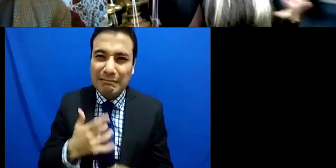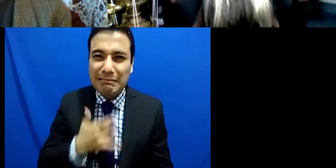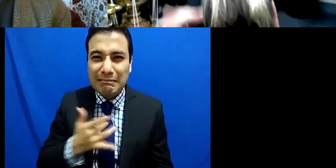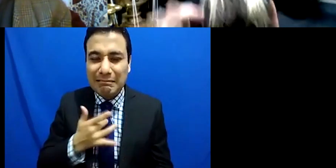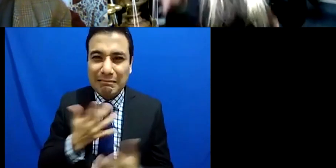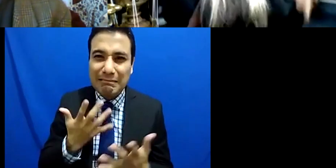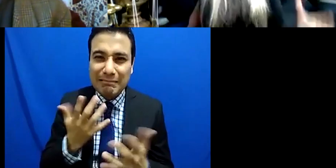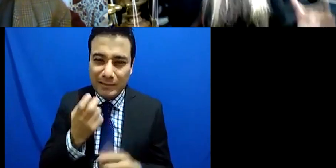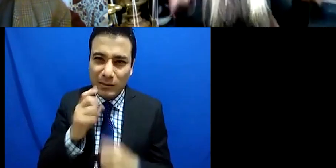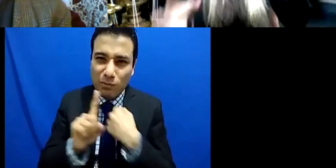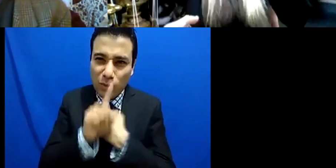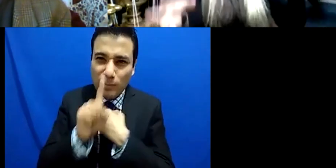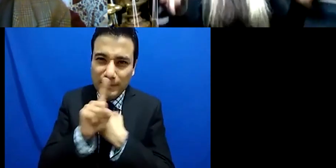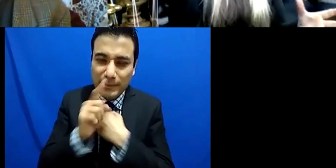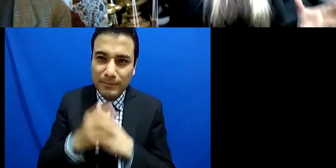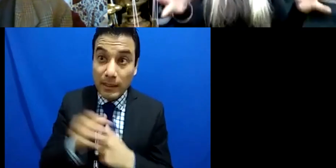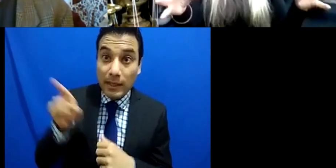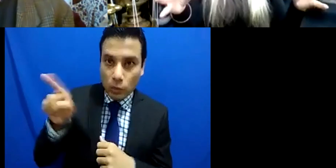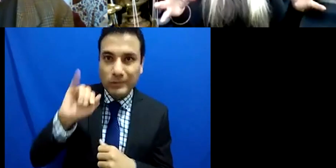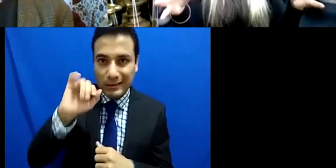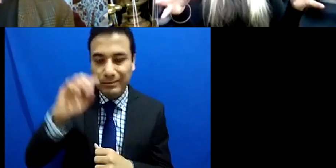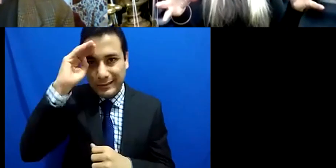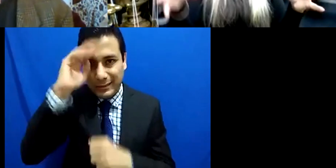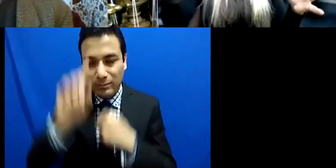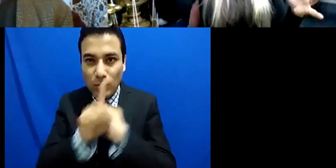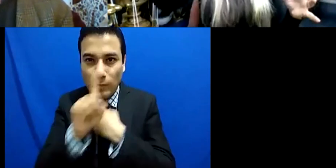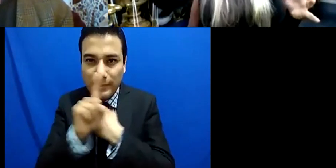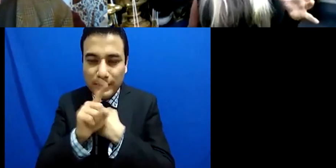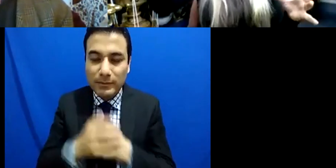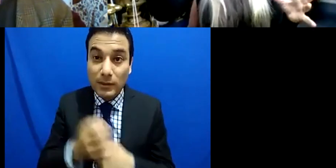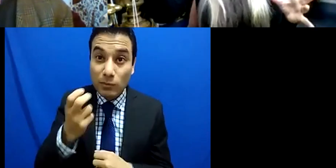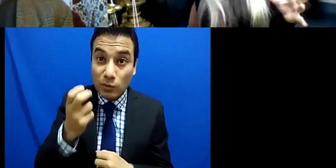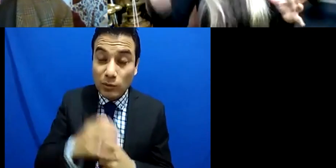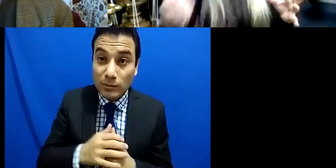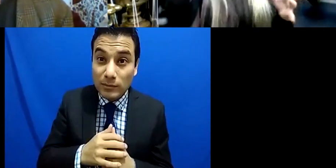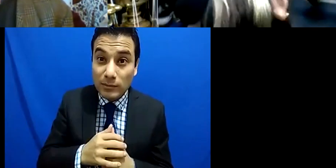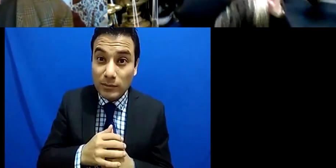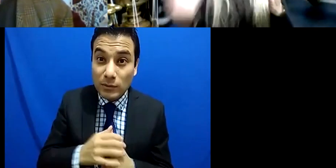I think this is really interesting then because then it's a case whereby were they listening